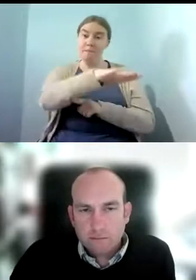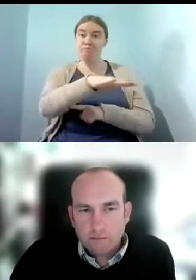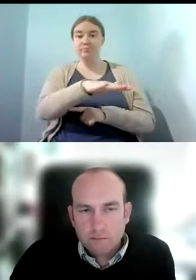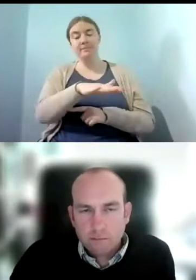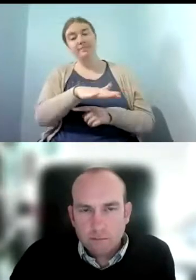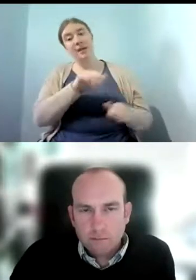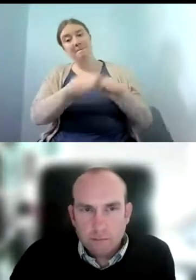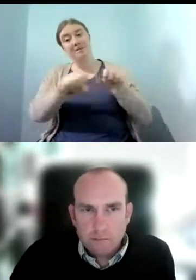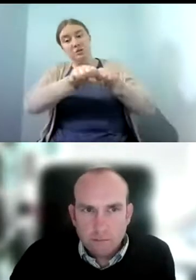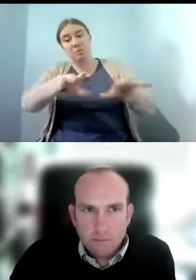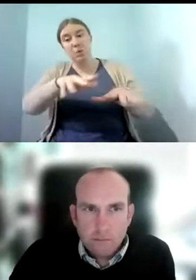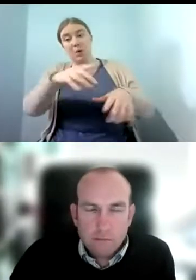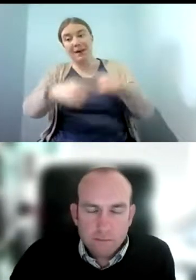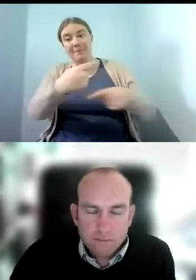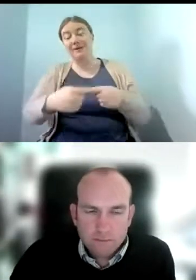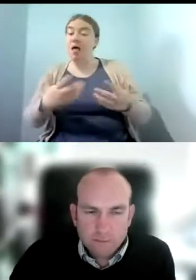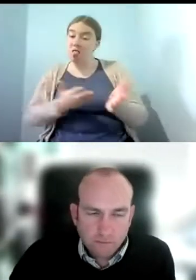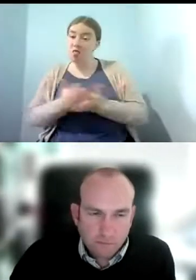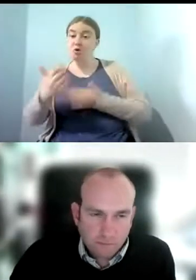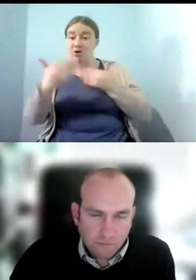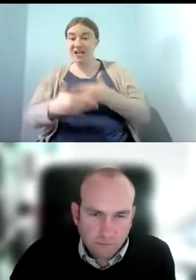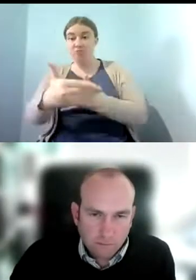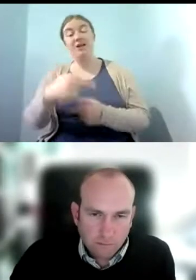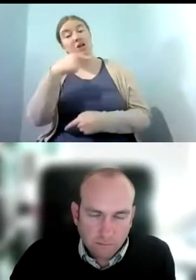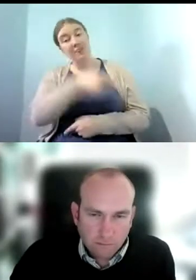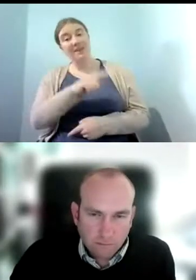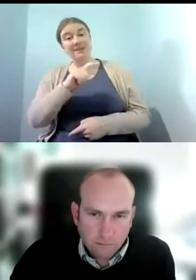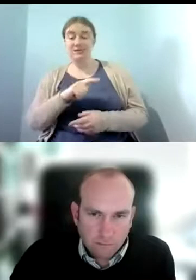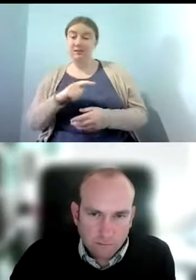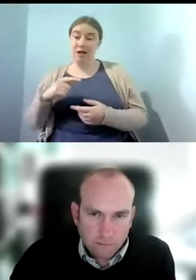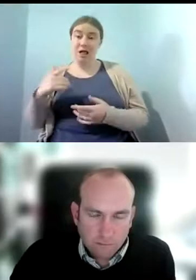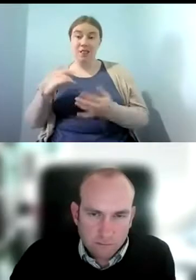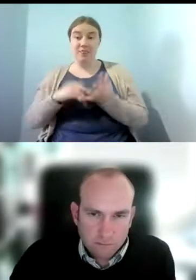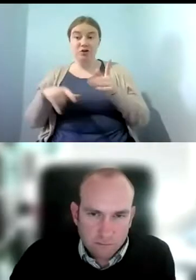over generations then we expect to see the size of the run the shadow on increasing so that'll be the